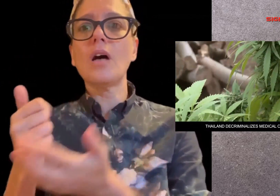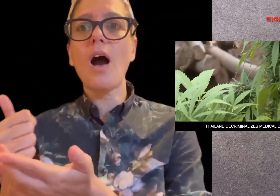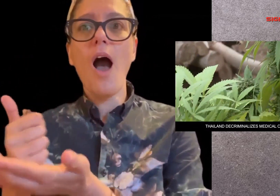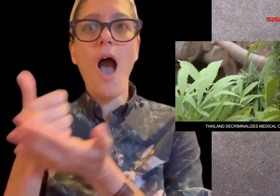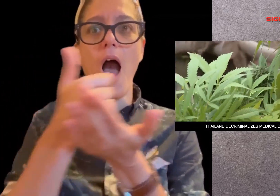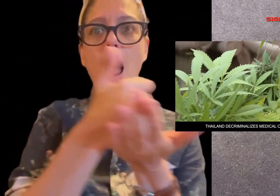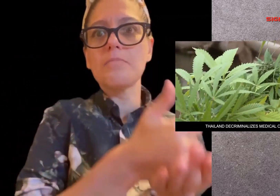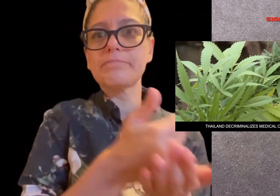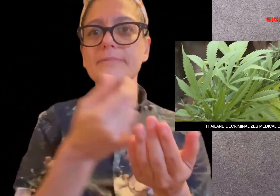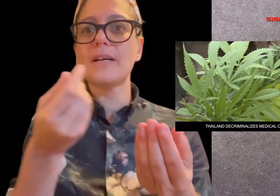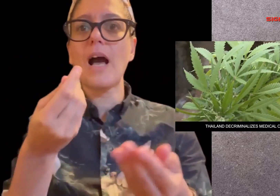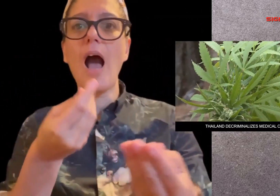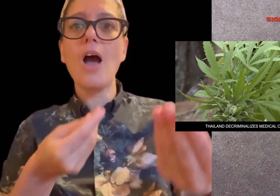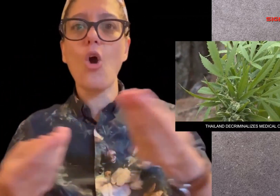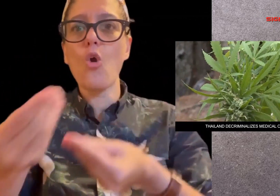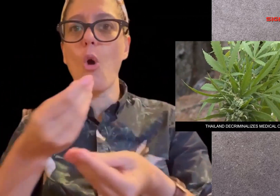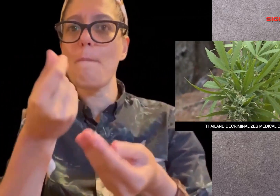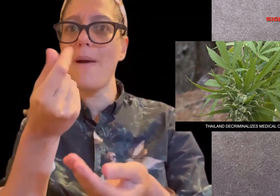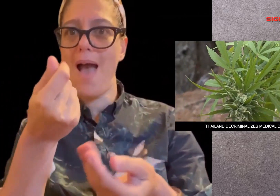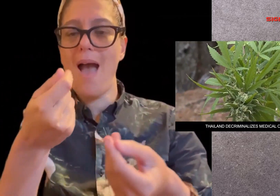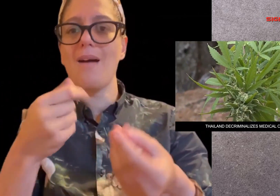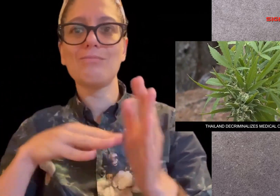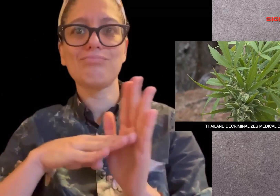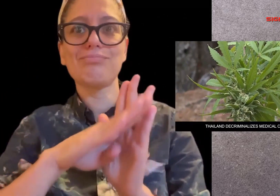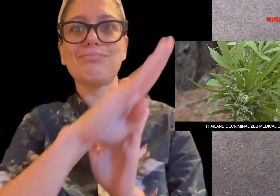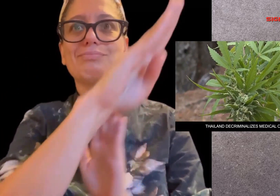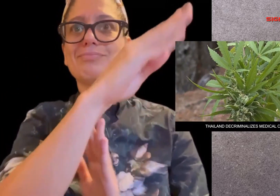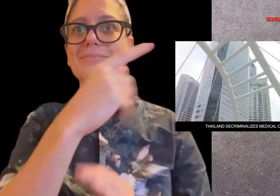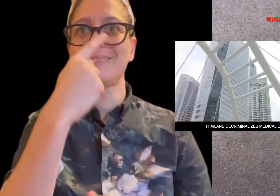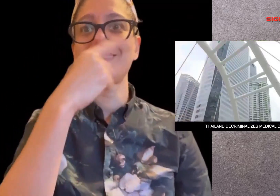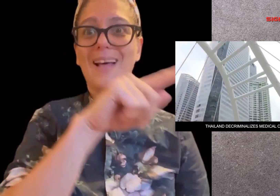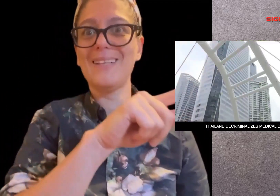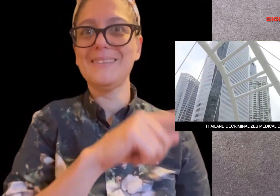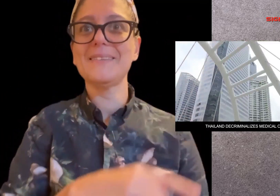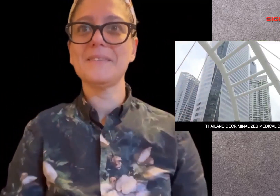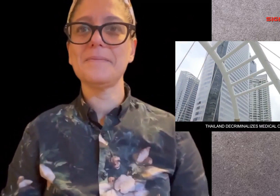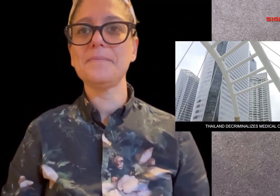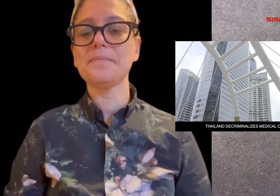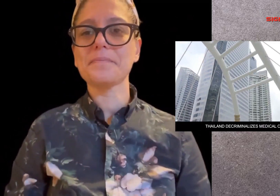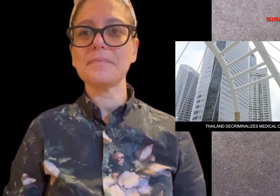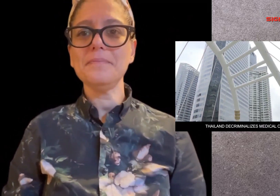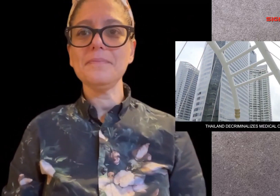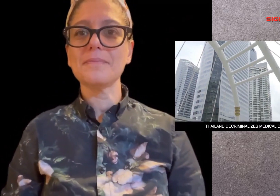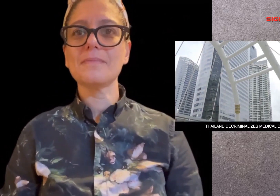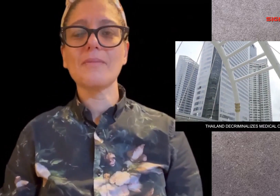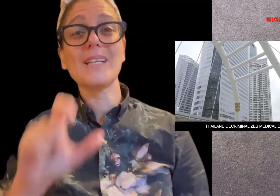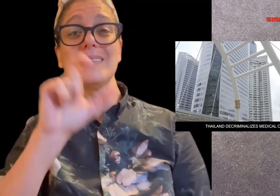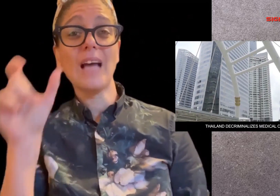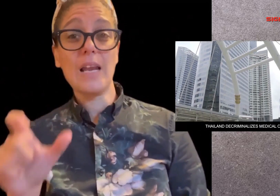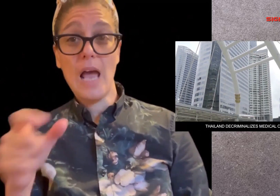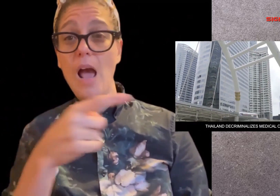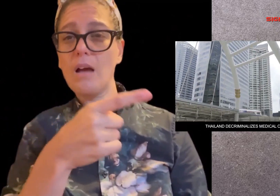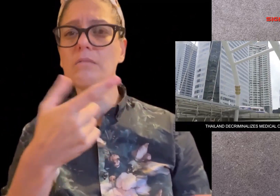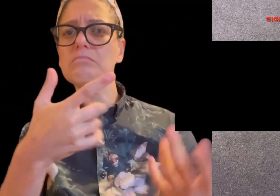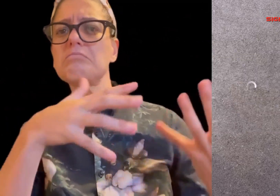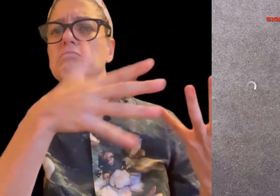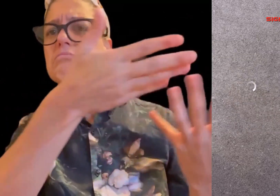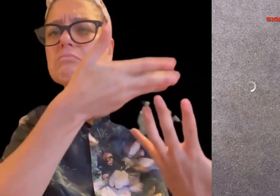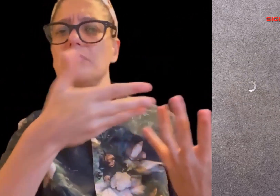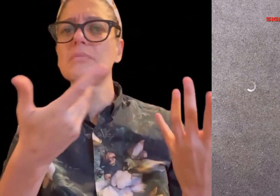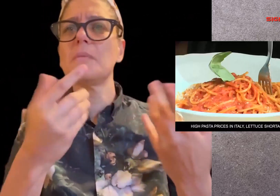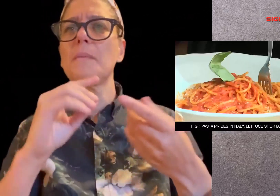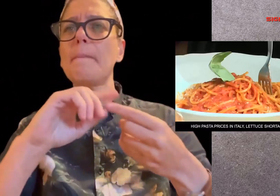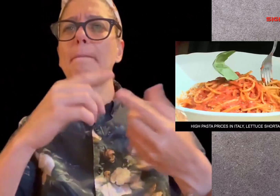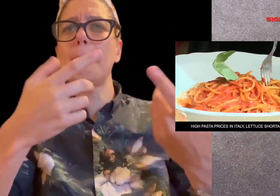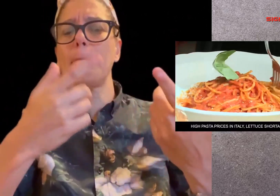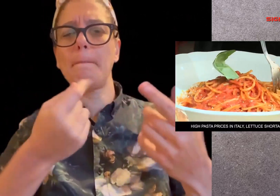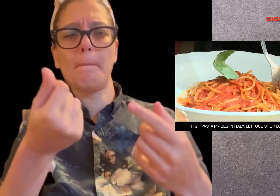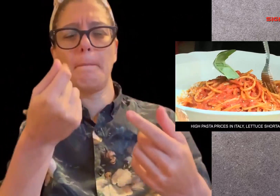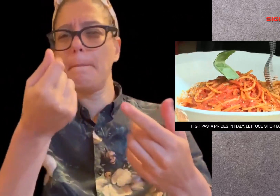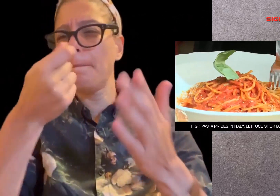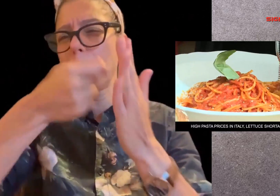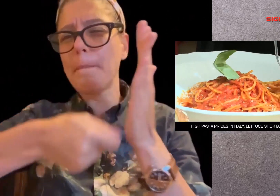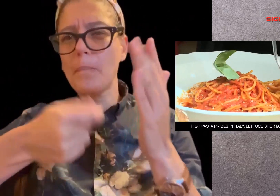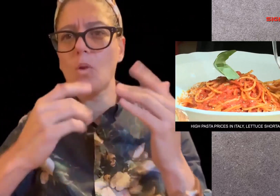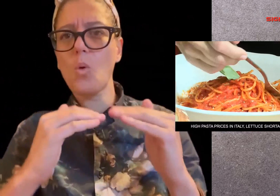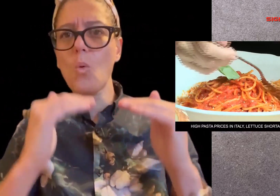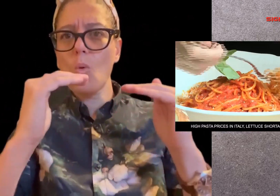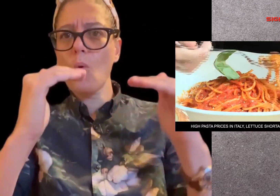health minister says he expects legal cannabis to give the Thai economy a boost in Italy